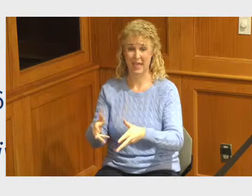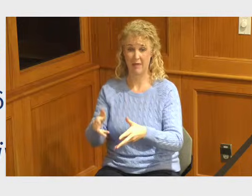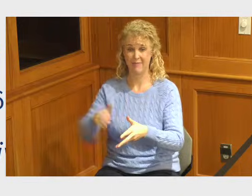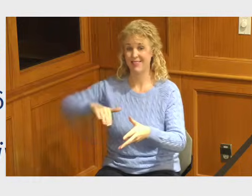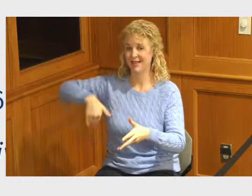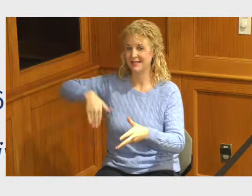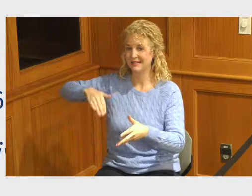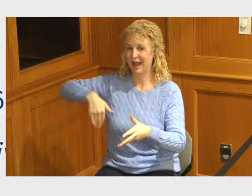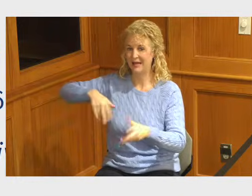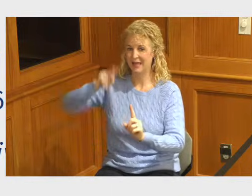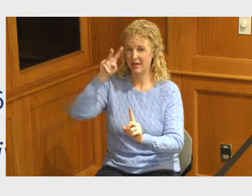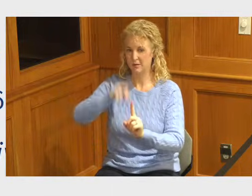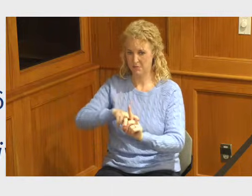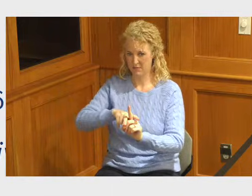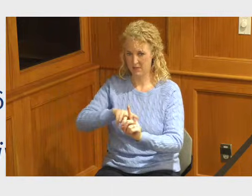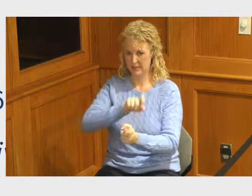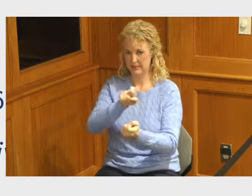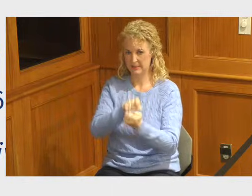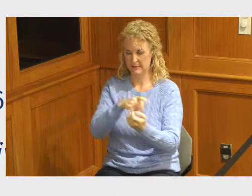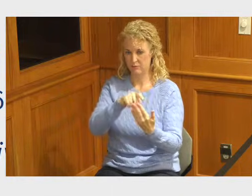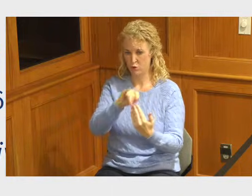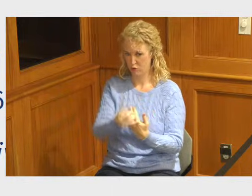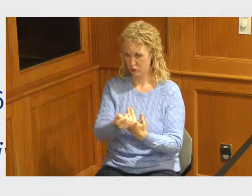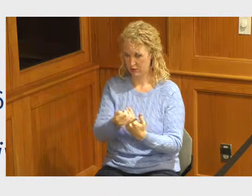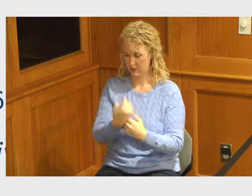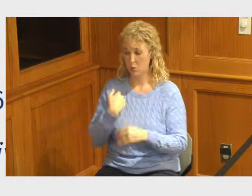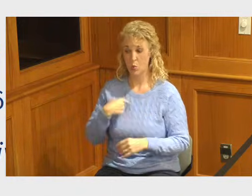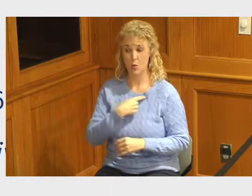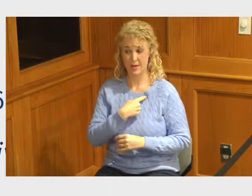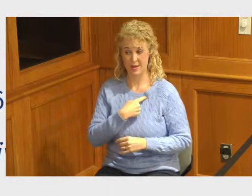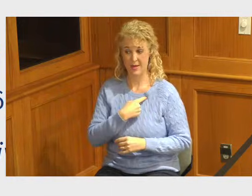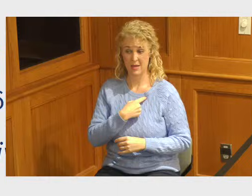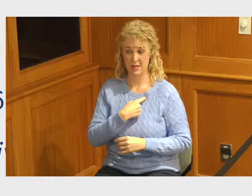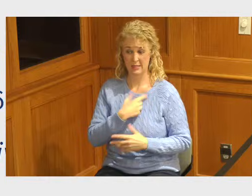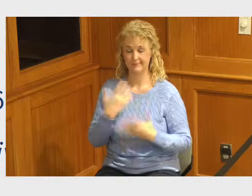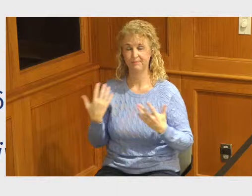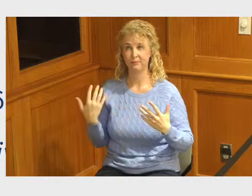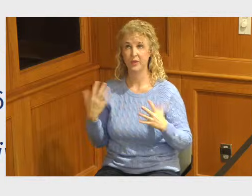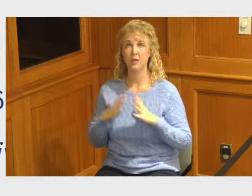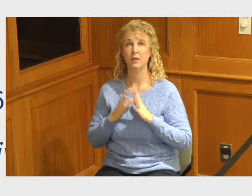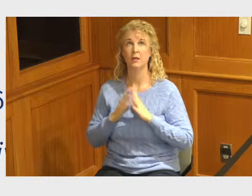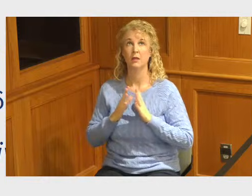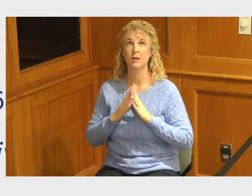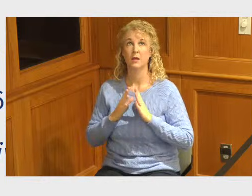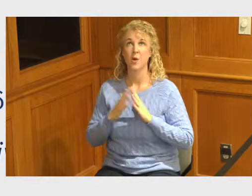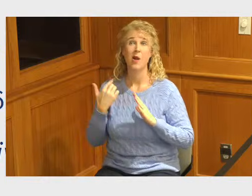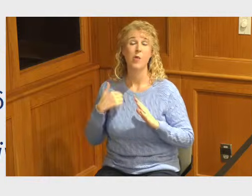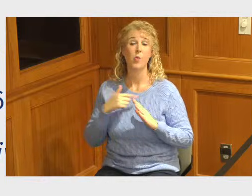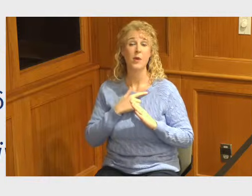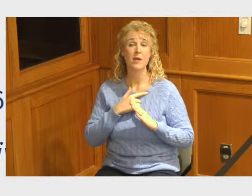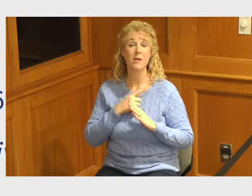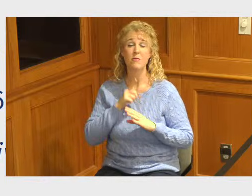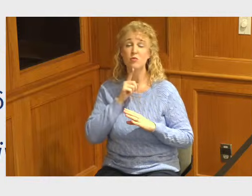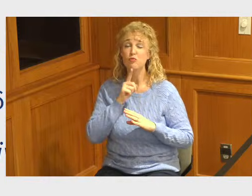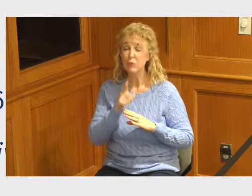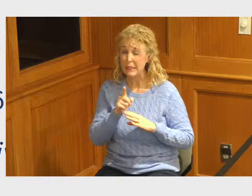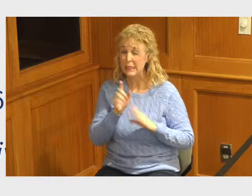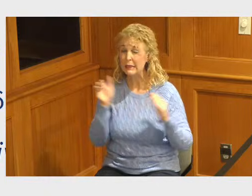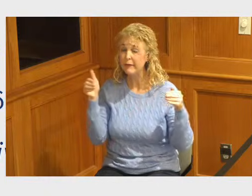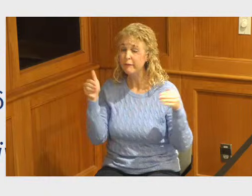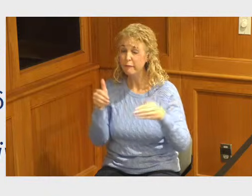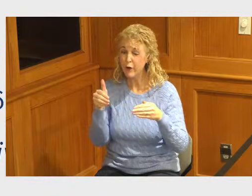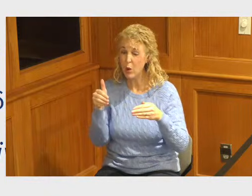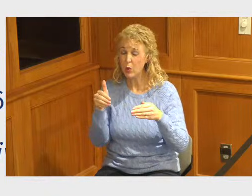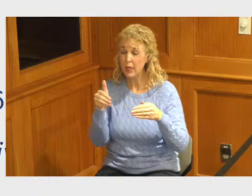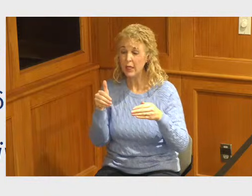right now. we are I we are we have been focused on that top line which is the areas that focus the